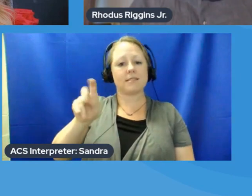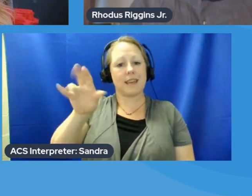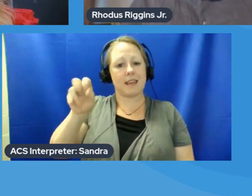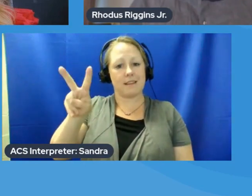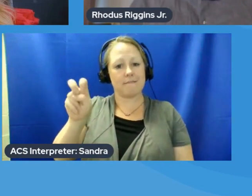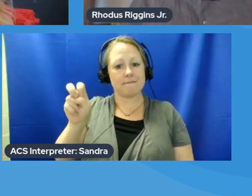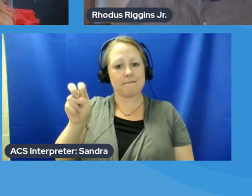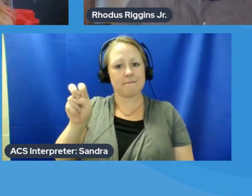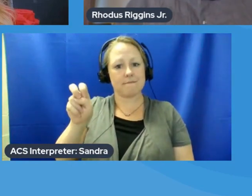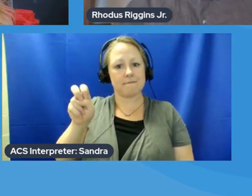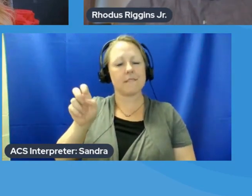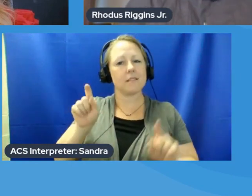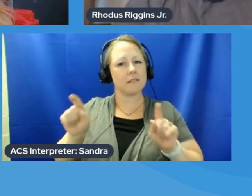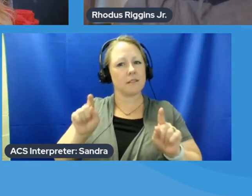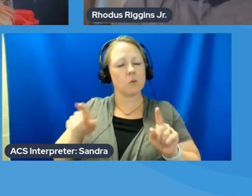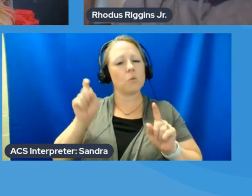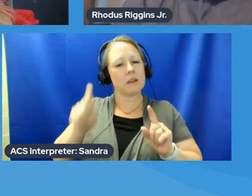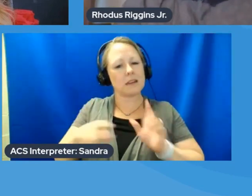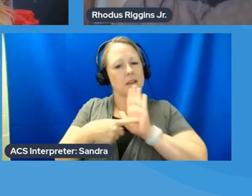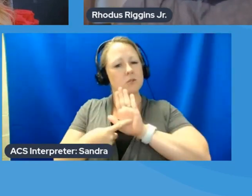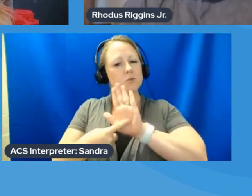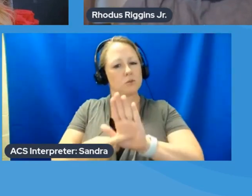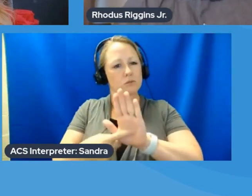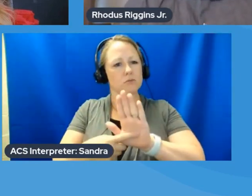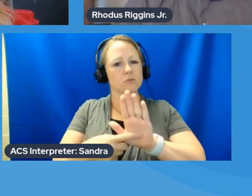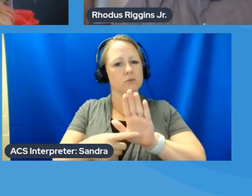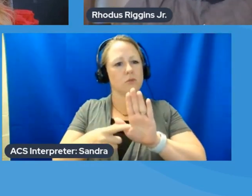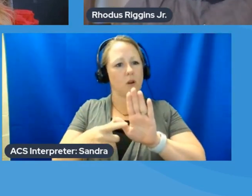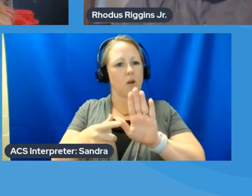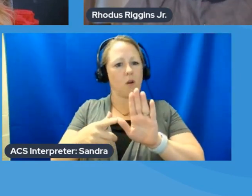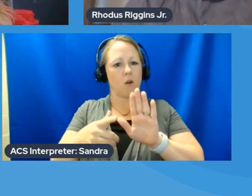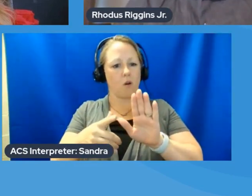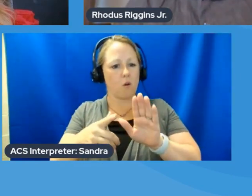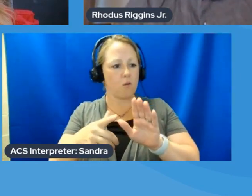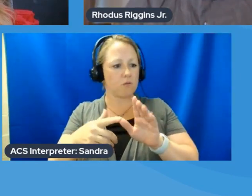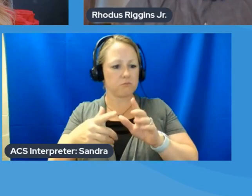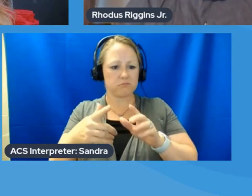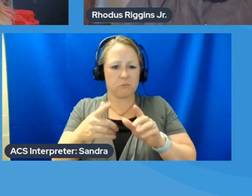to reflect those fuller lived experiences